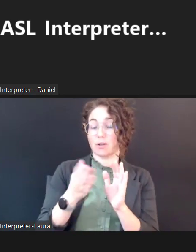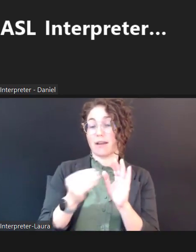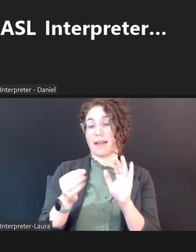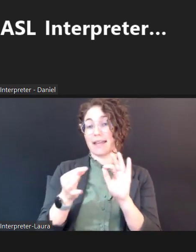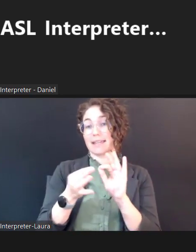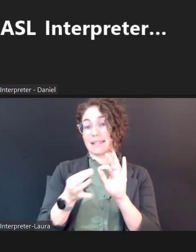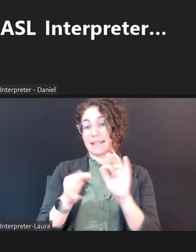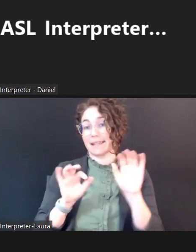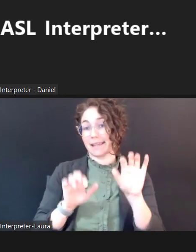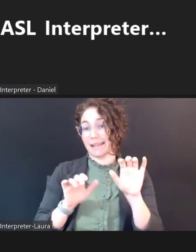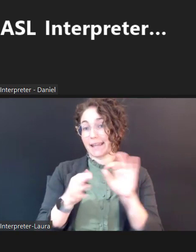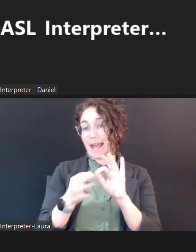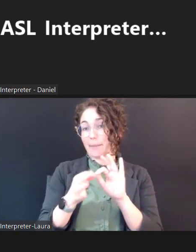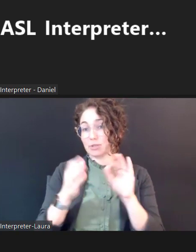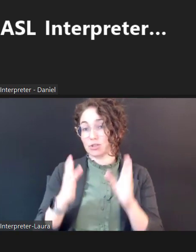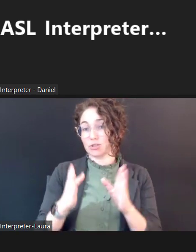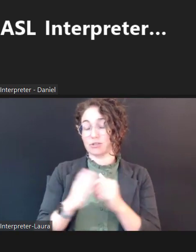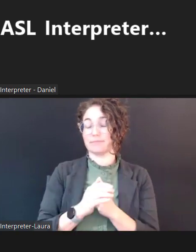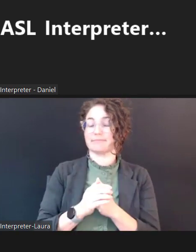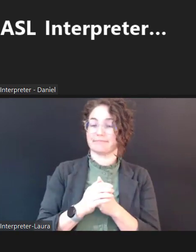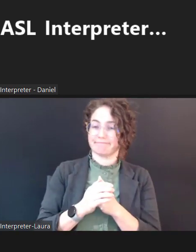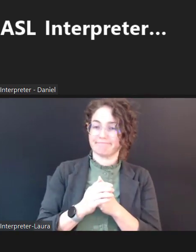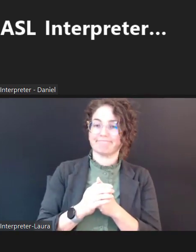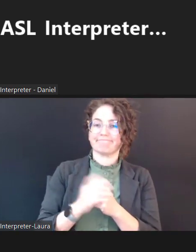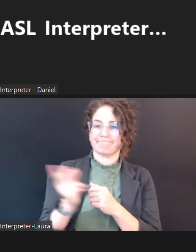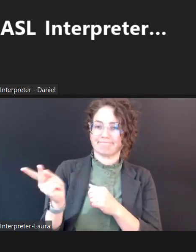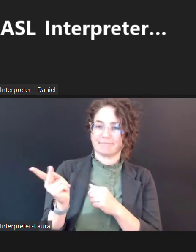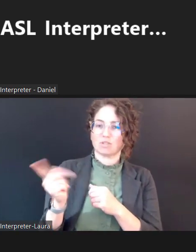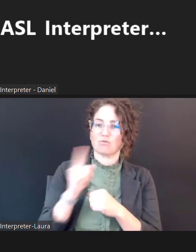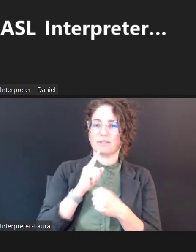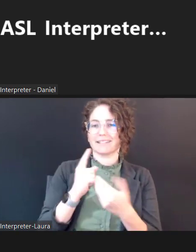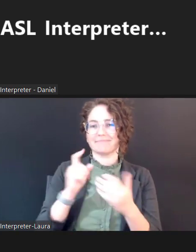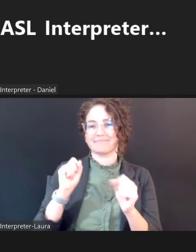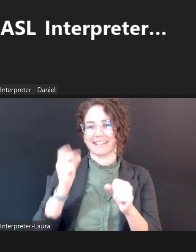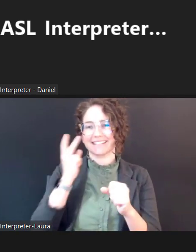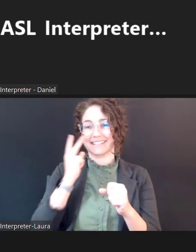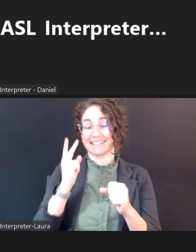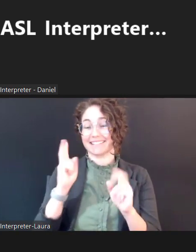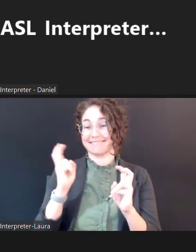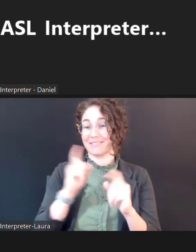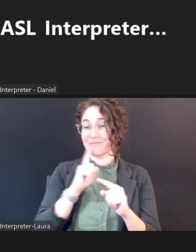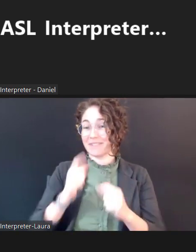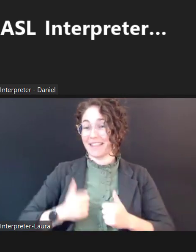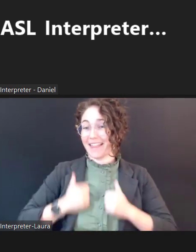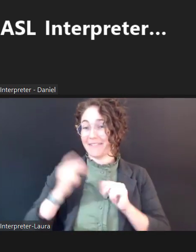These are, as you can see, real-life people who are helping us